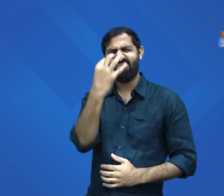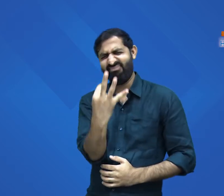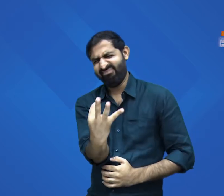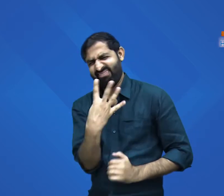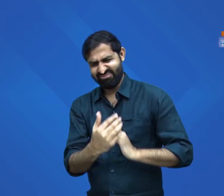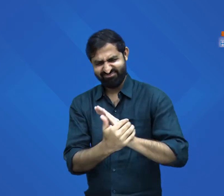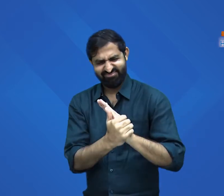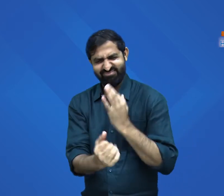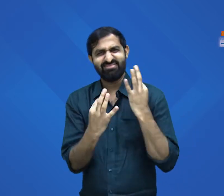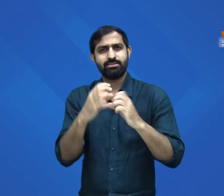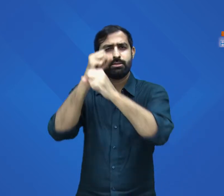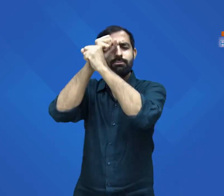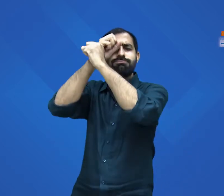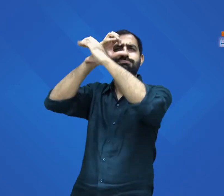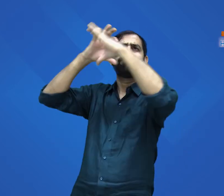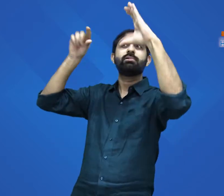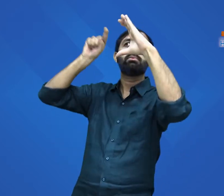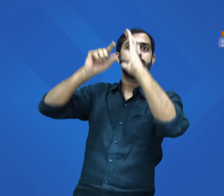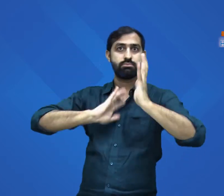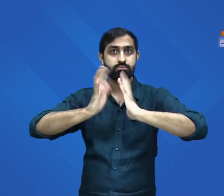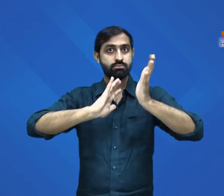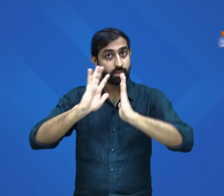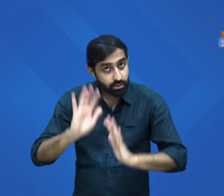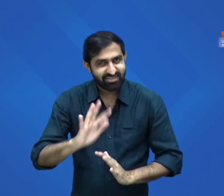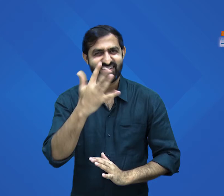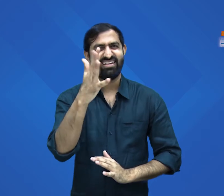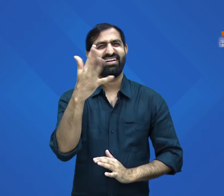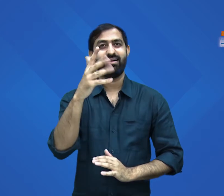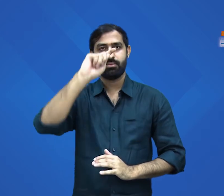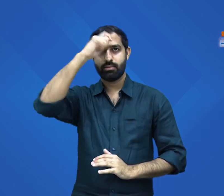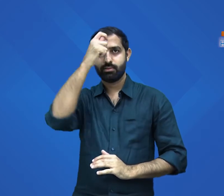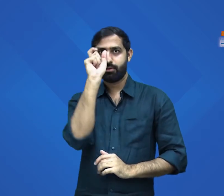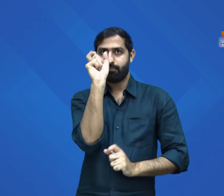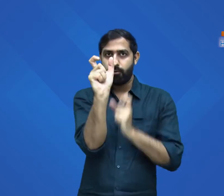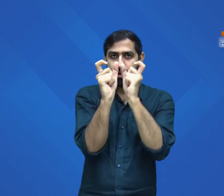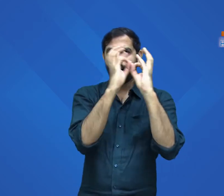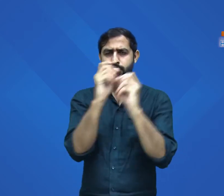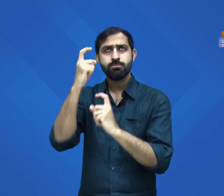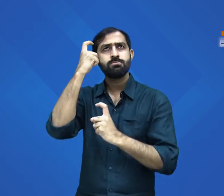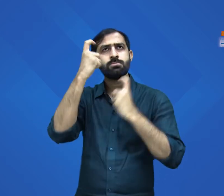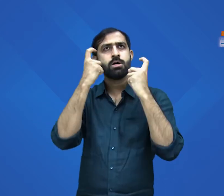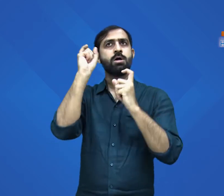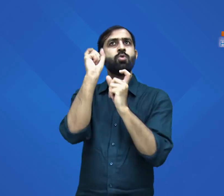Hearing people are proficient in their own languages, They don't think in sign language. Thoughts come in their minds